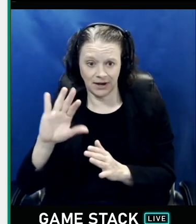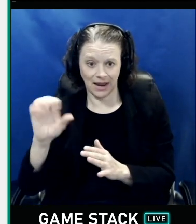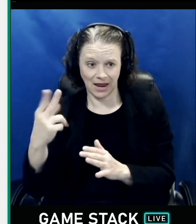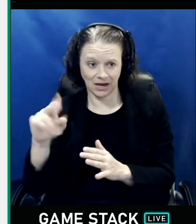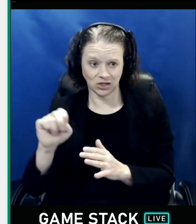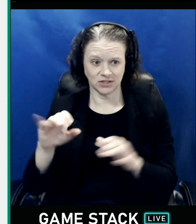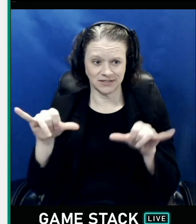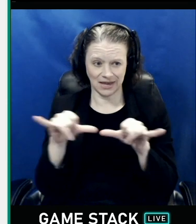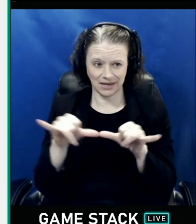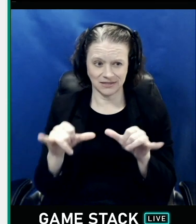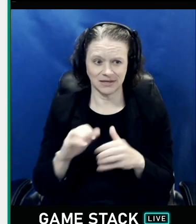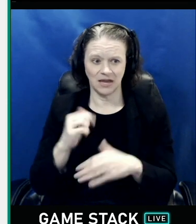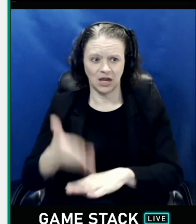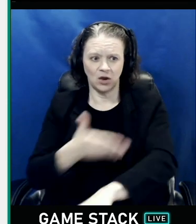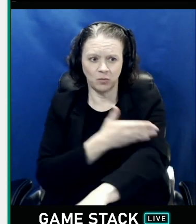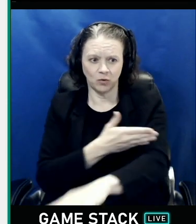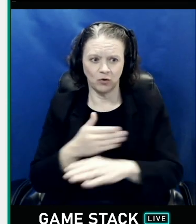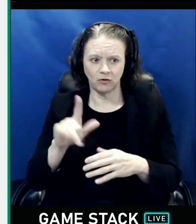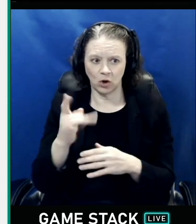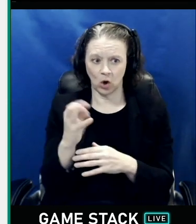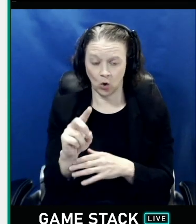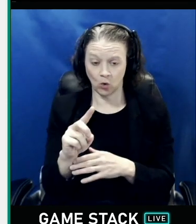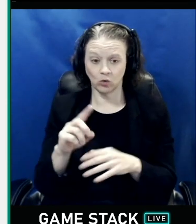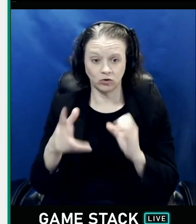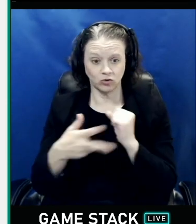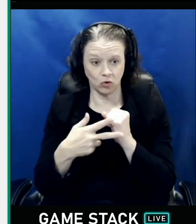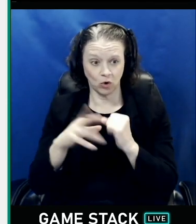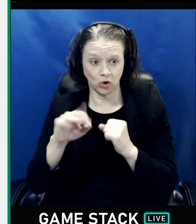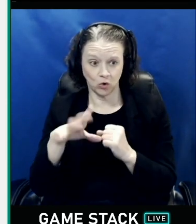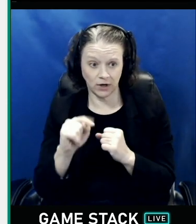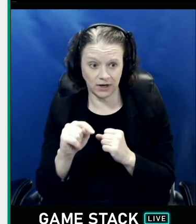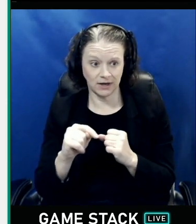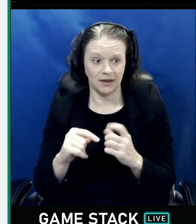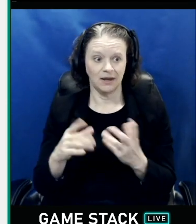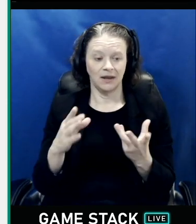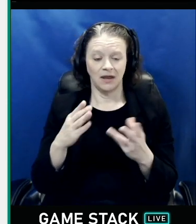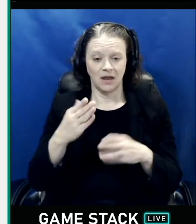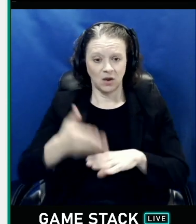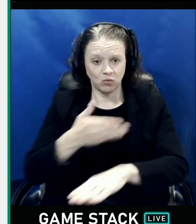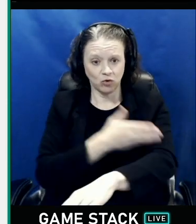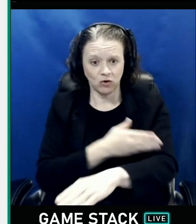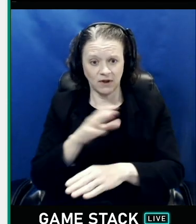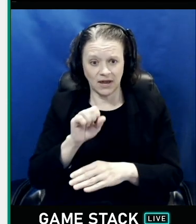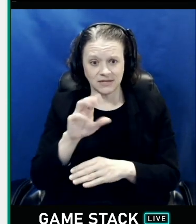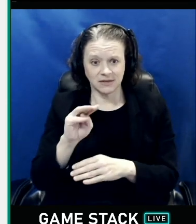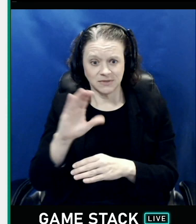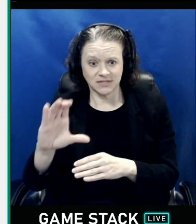wider issue in float and integer engines, improved SMT fairness and new cryptography instructions.